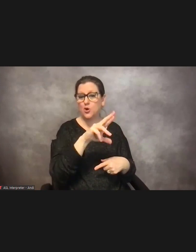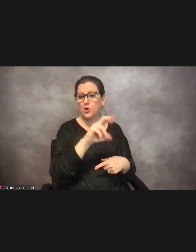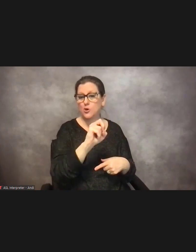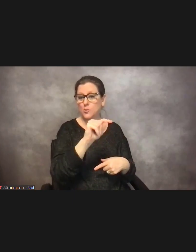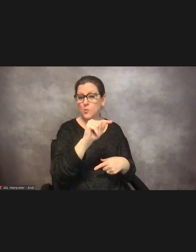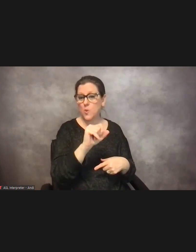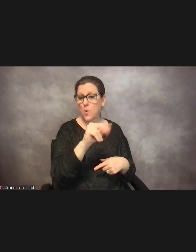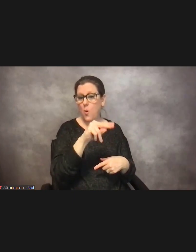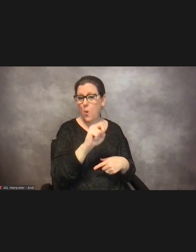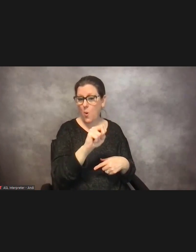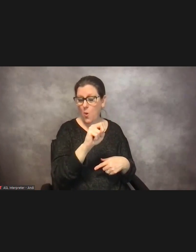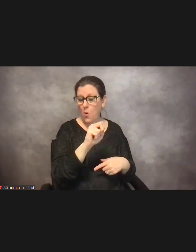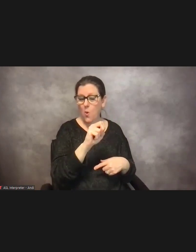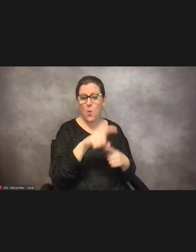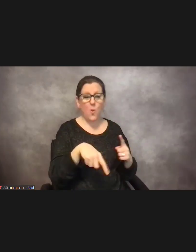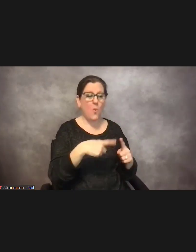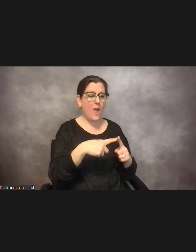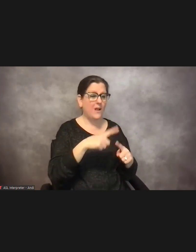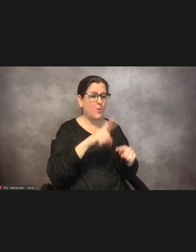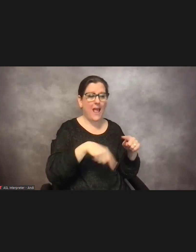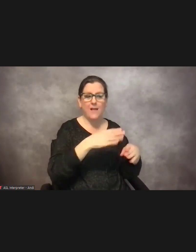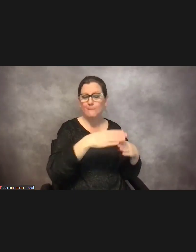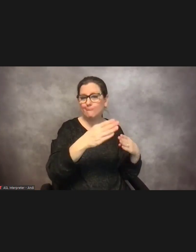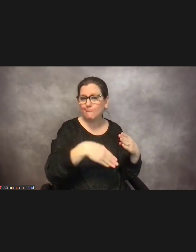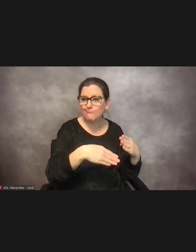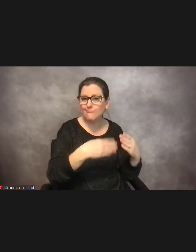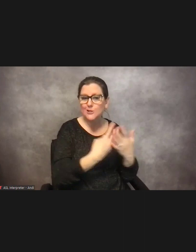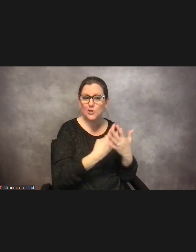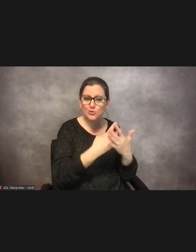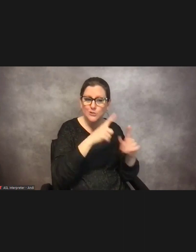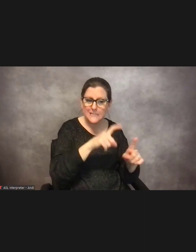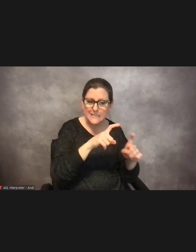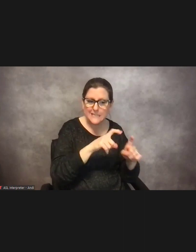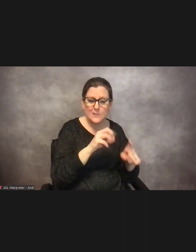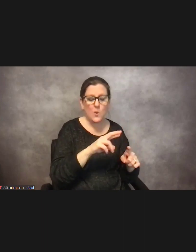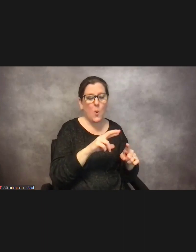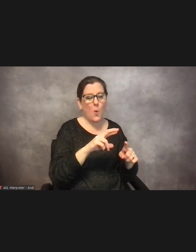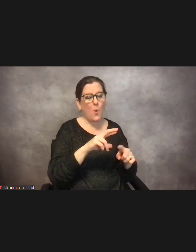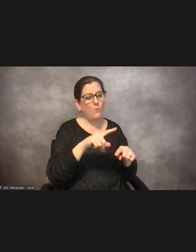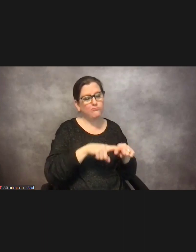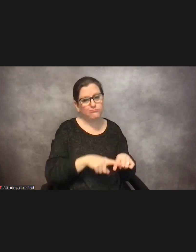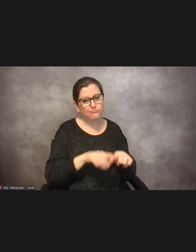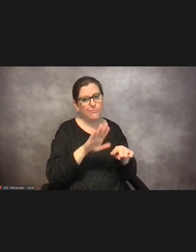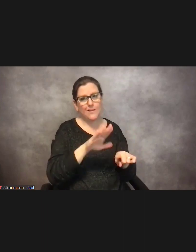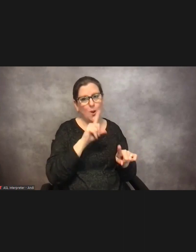where we couldn't get the screening done or we couldn't get reliable